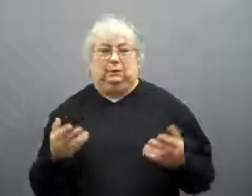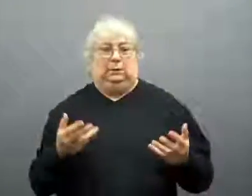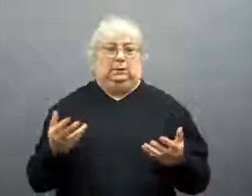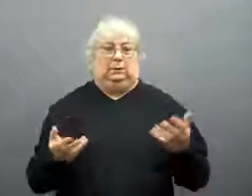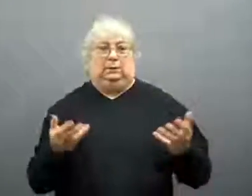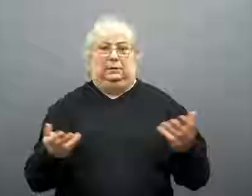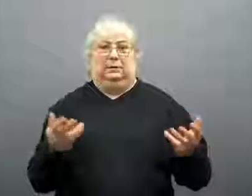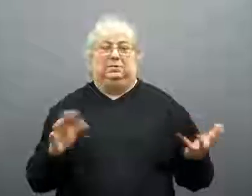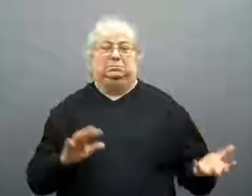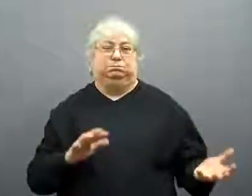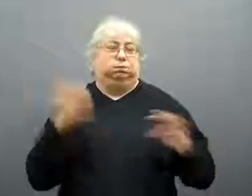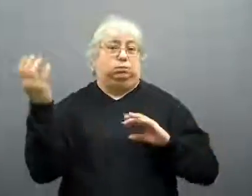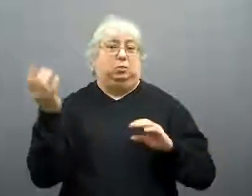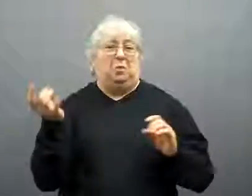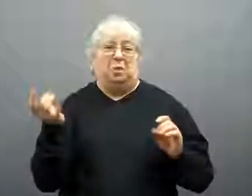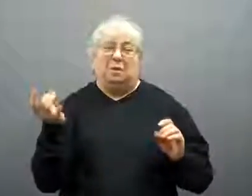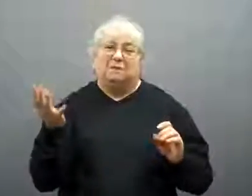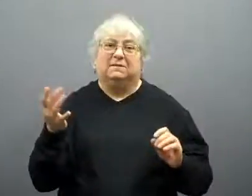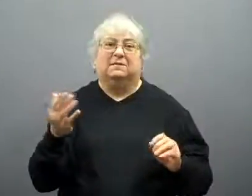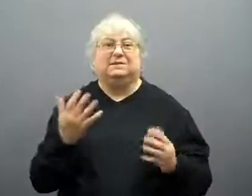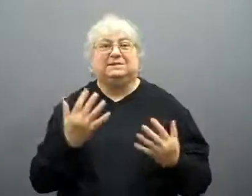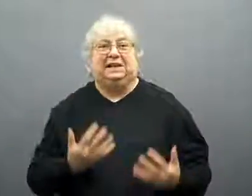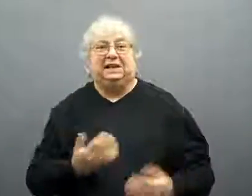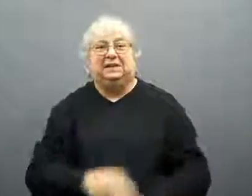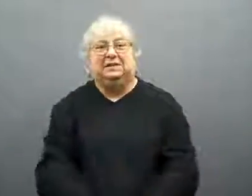This is such a sad and horrible tragedy.